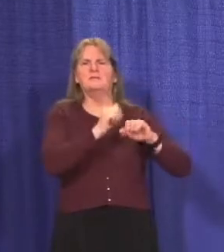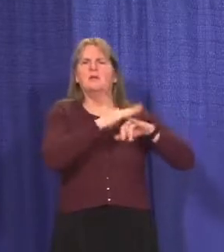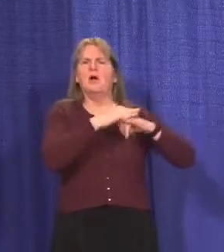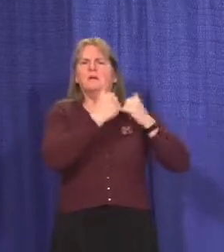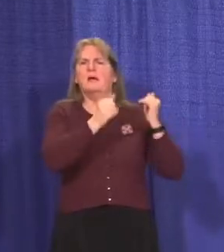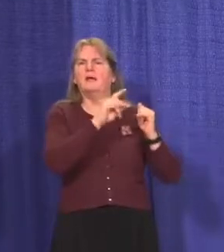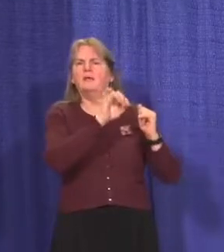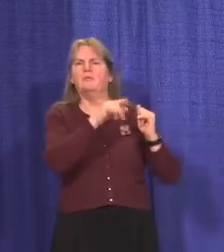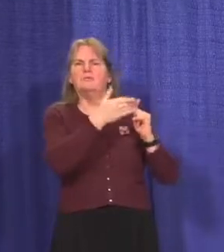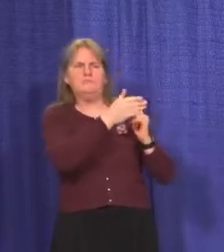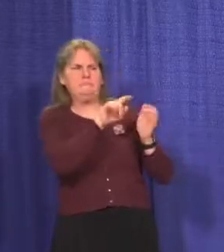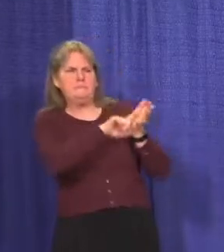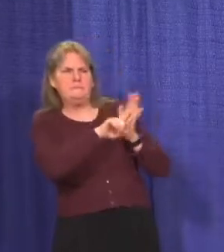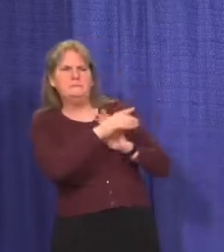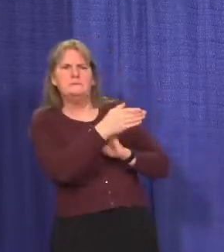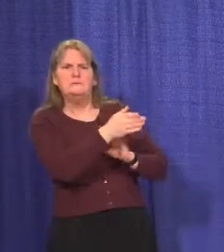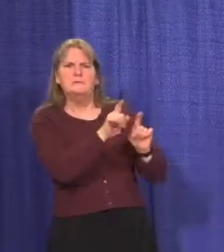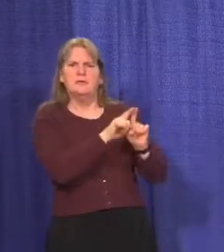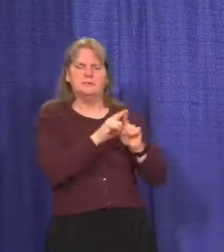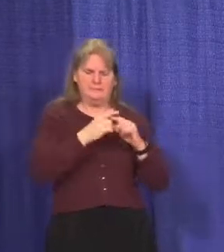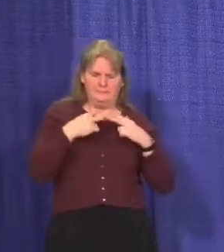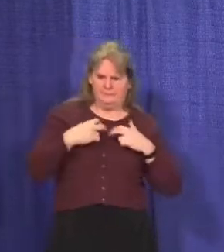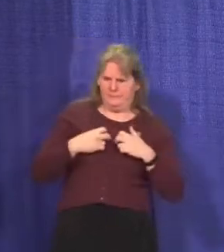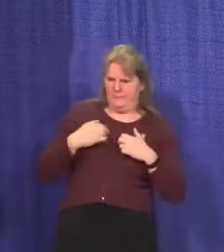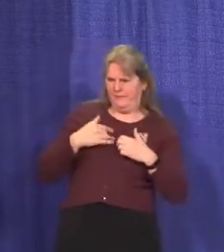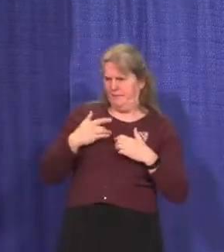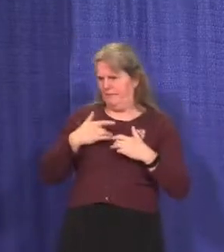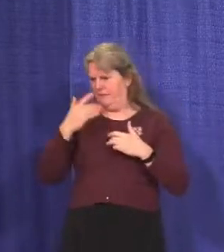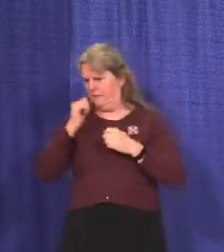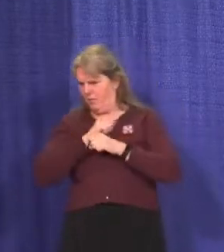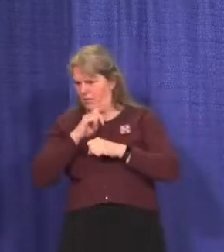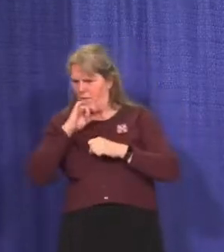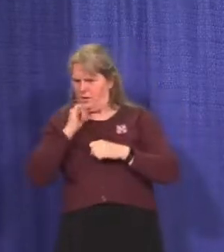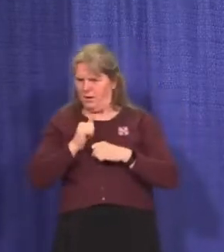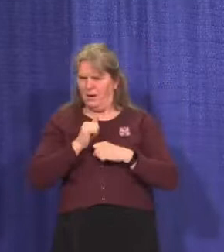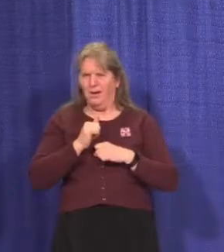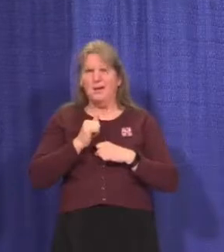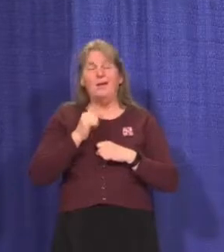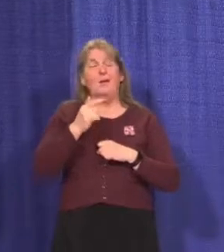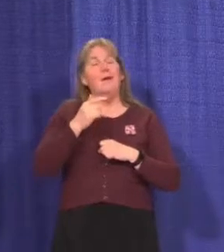Even though you may feel some adverse effects it is critical you received that second dose to